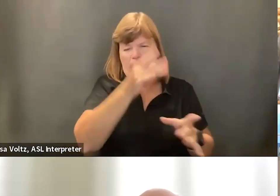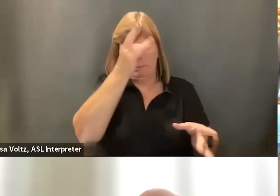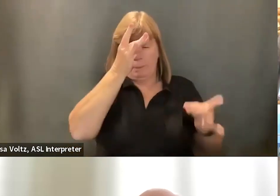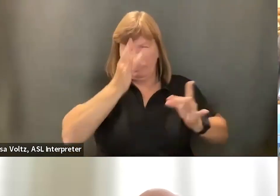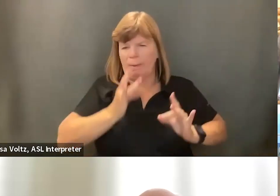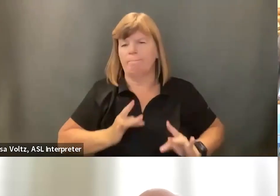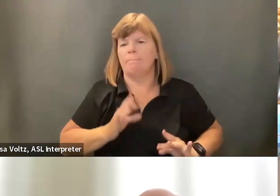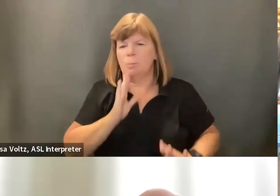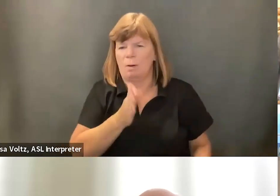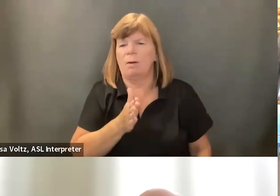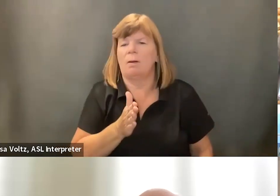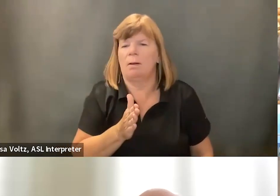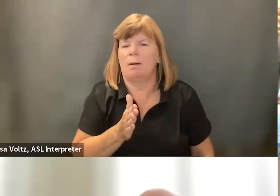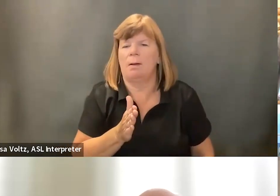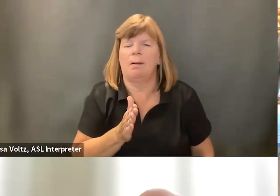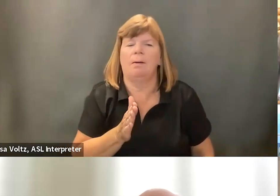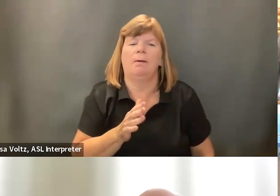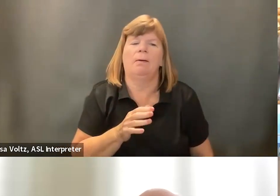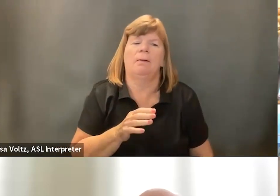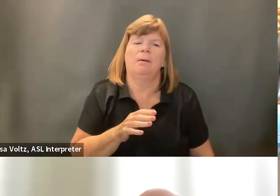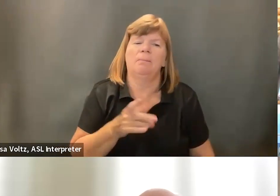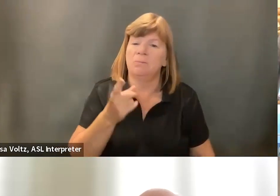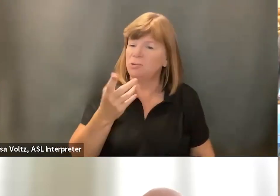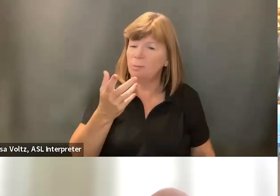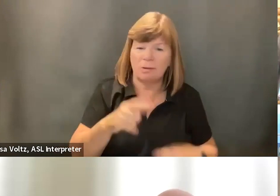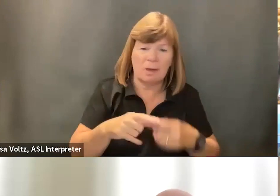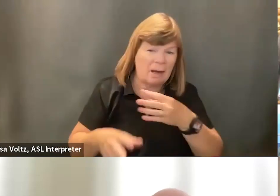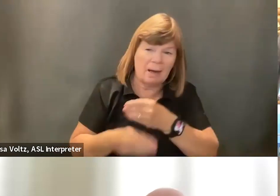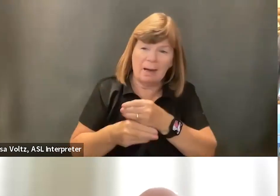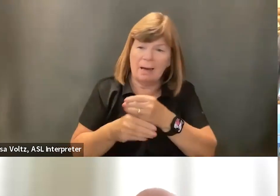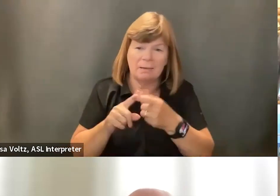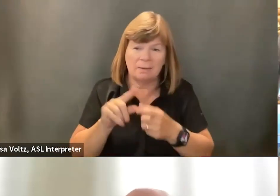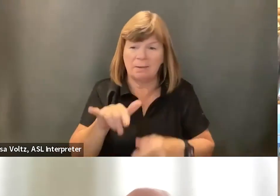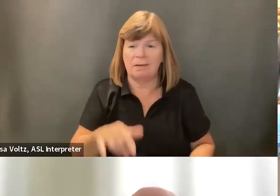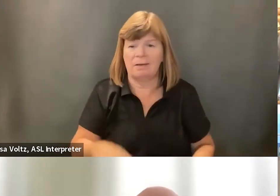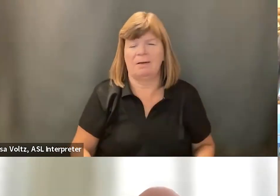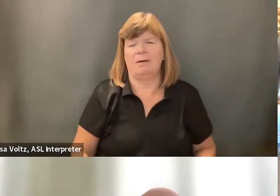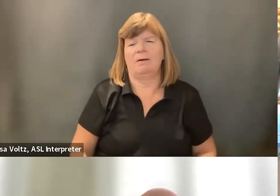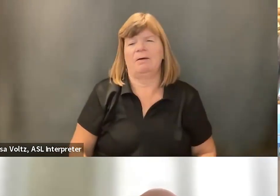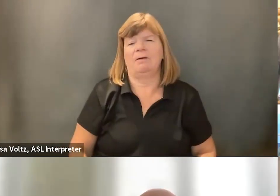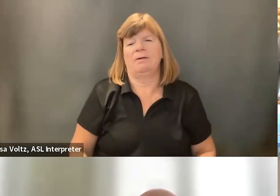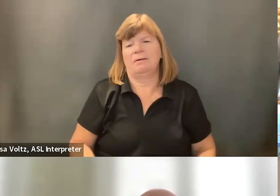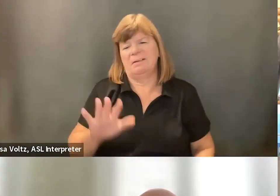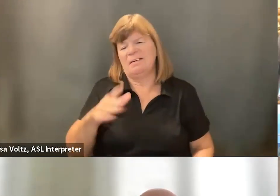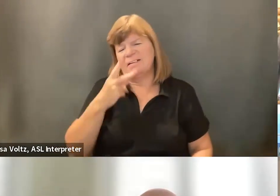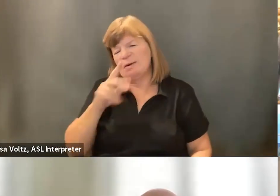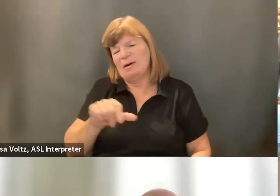um but you um do you want to speak to that yeah I saw another comment on here I mean what do we